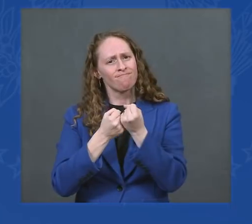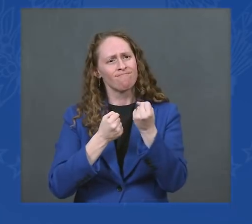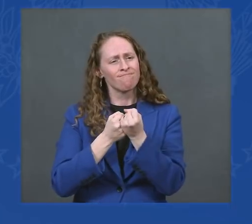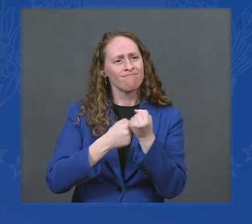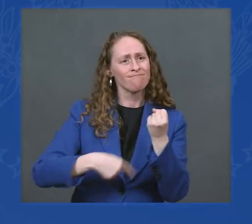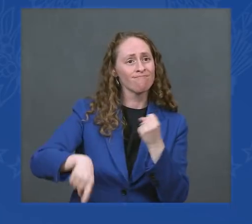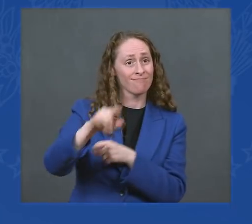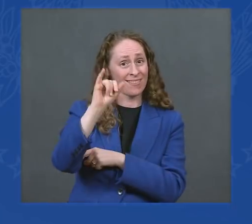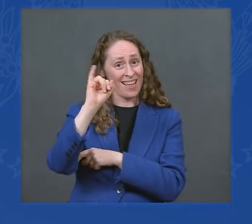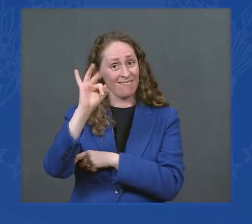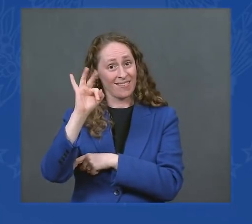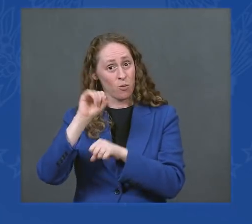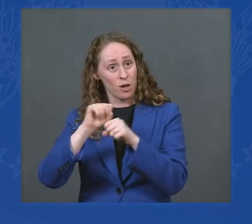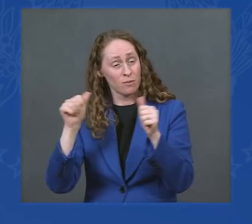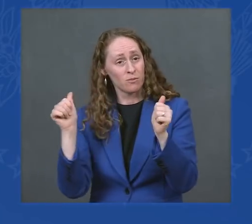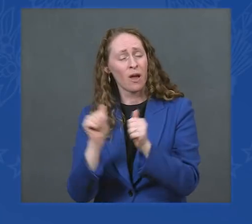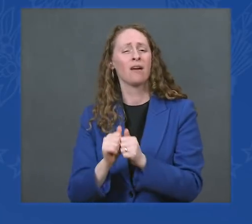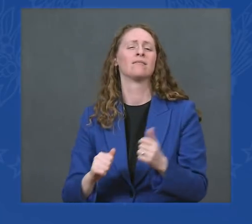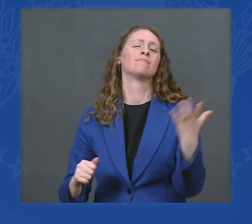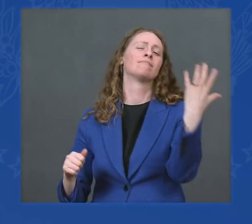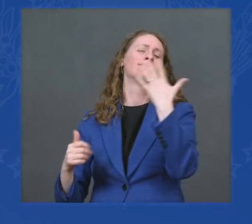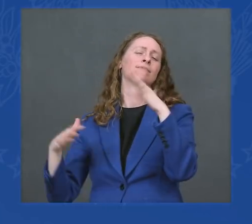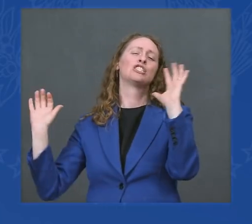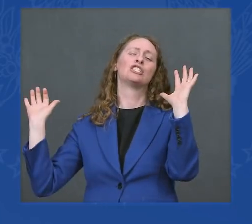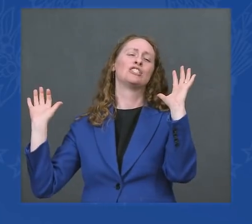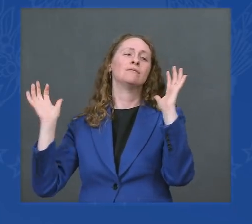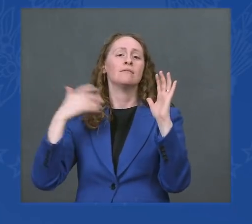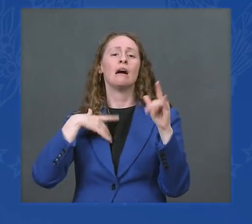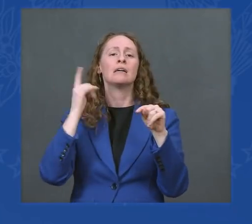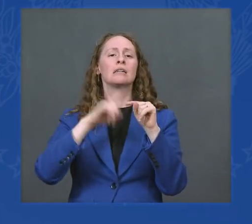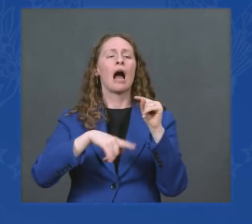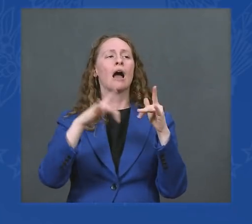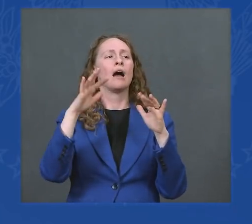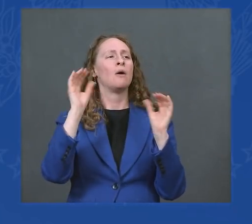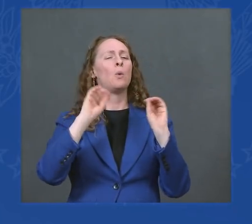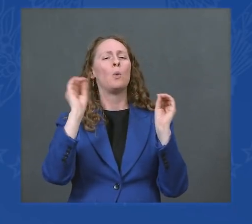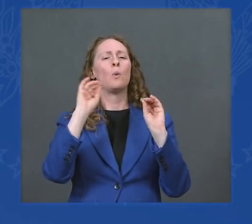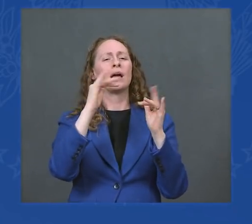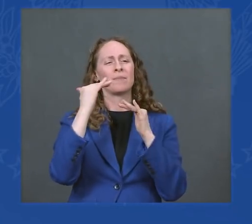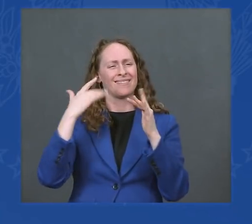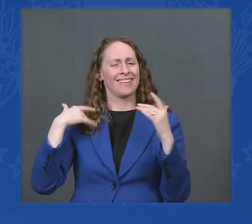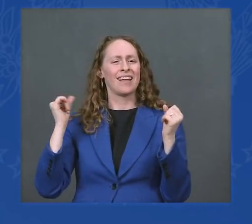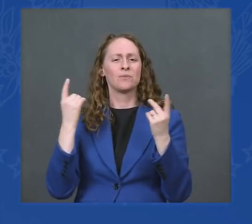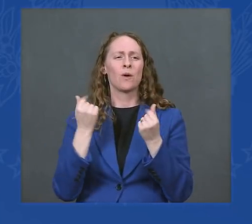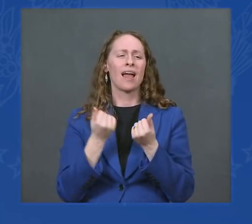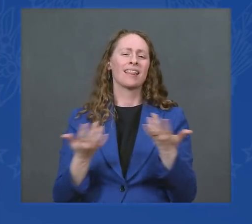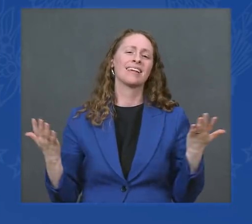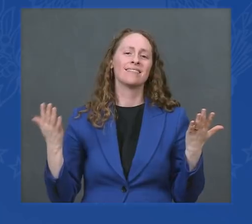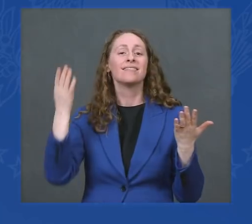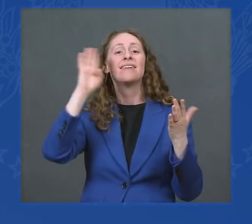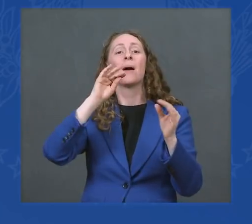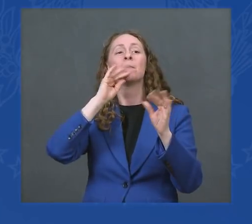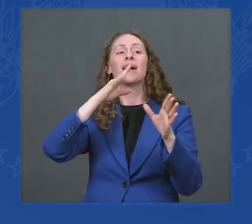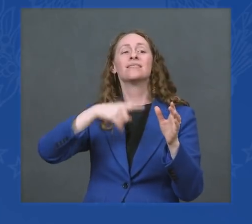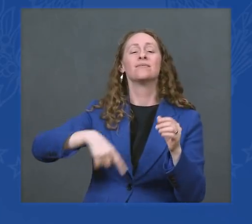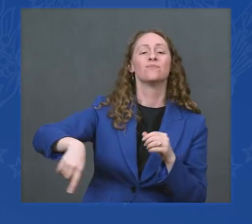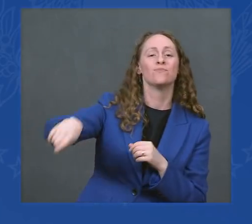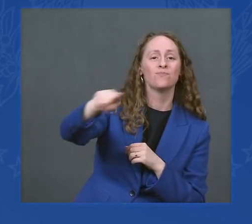None. Thank you. And may God protect our troops. We've got a lot to look forward to. Thank you very much.